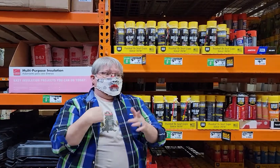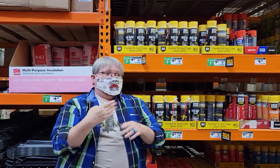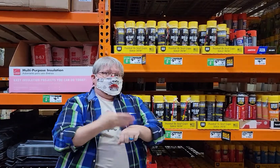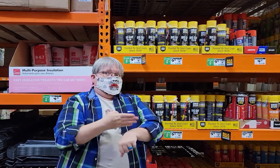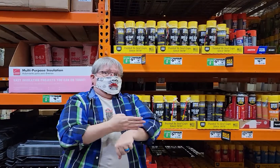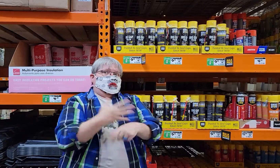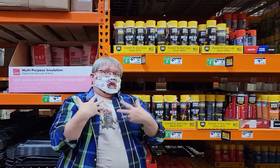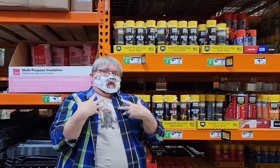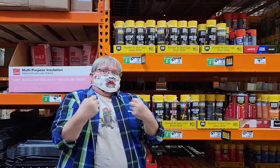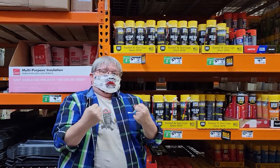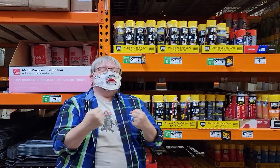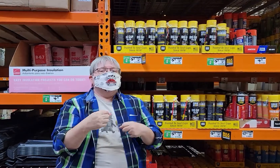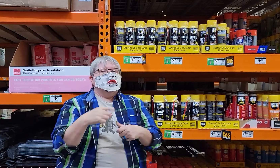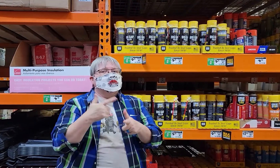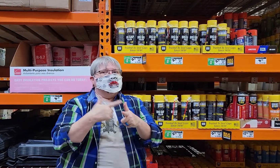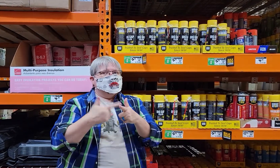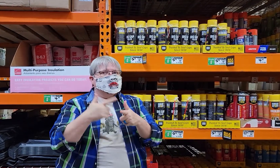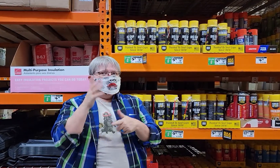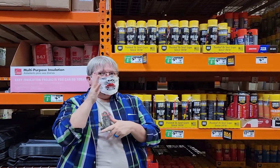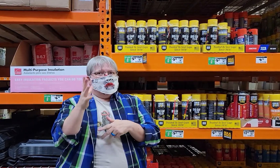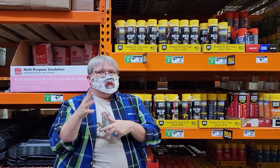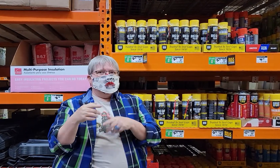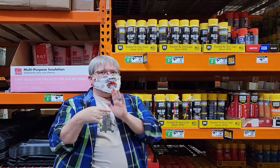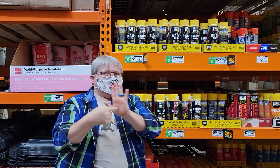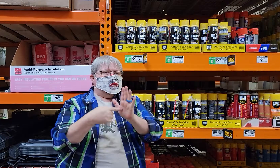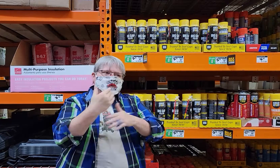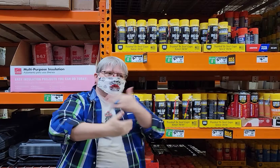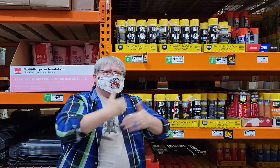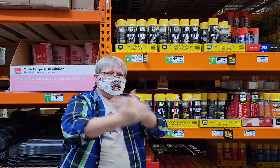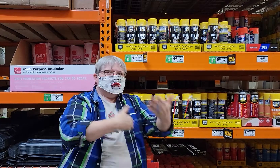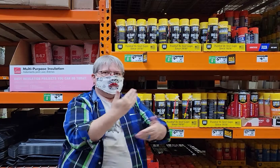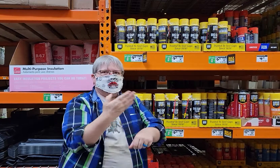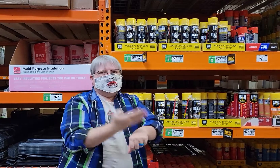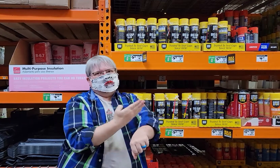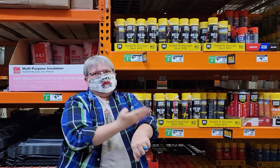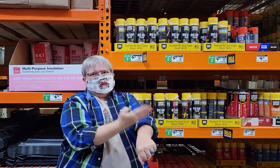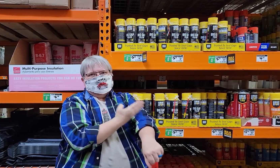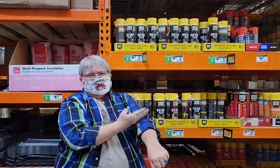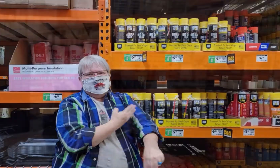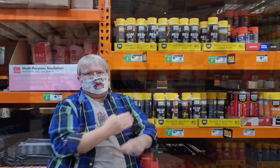And as I recover and get better, I'll show you the process as we go ahead and renovate.